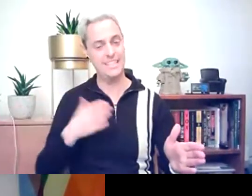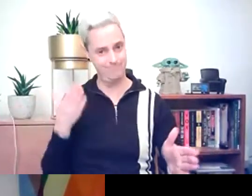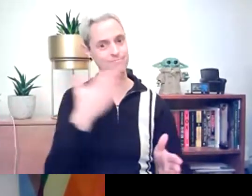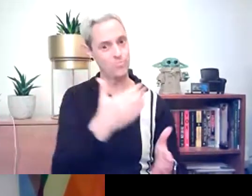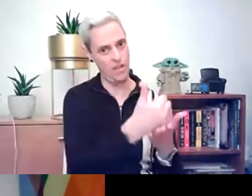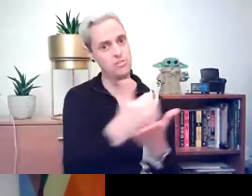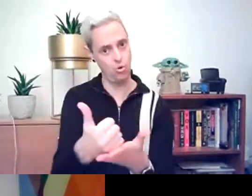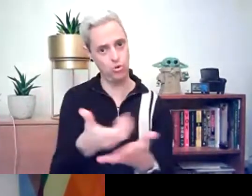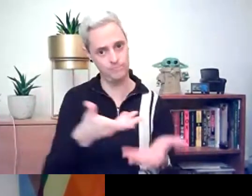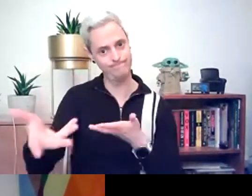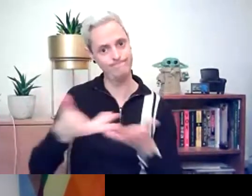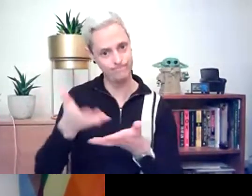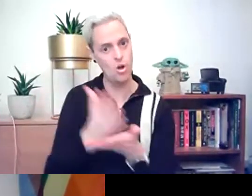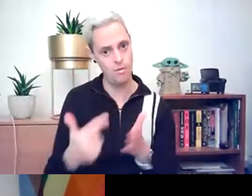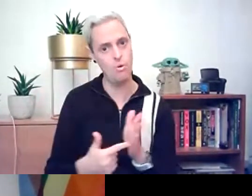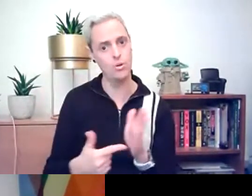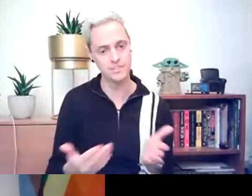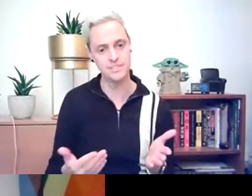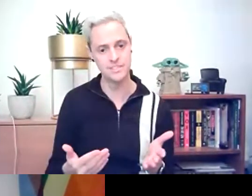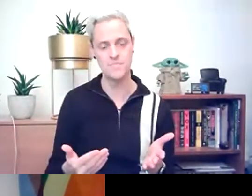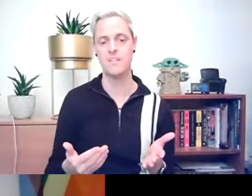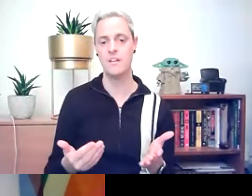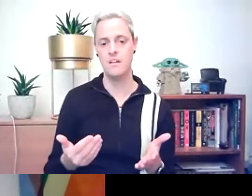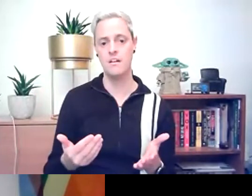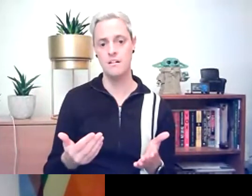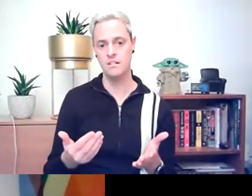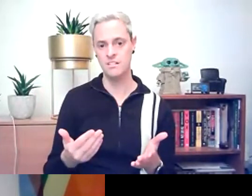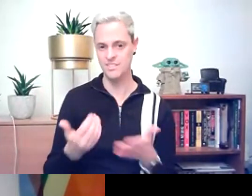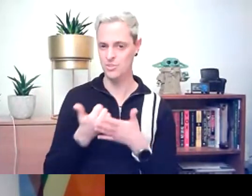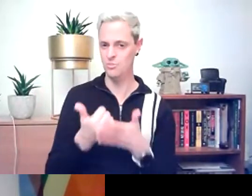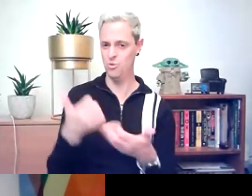18:46:24 That's when you might need a bit of extra assistance to do that.